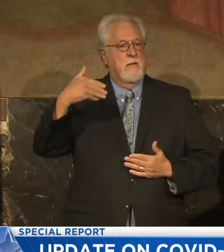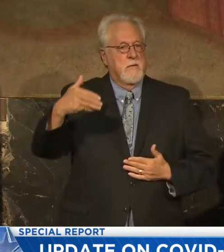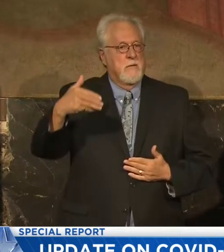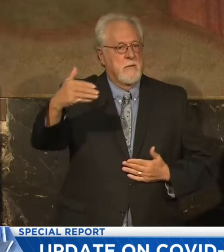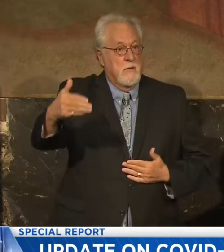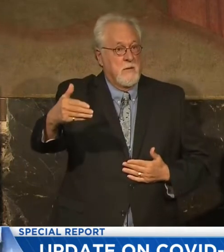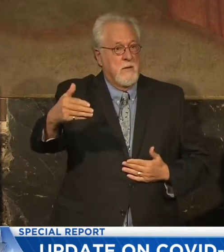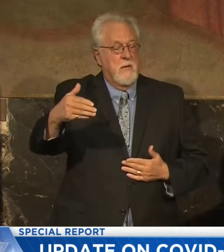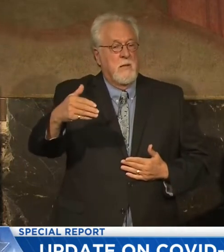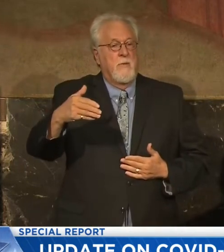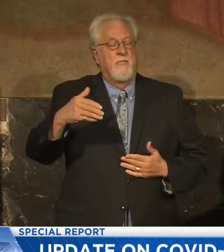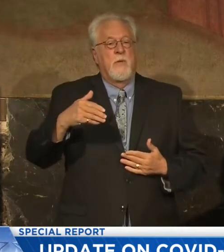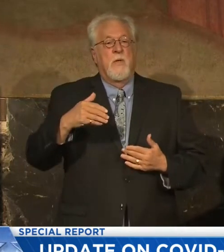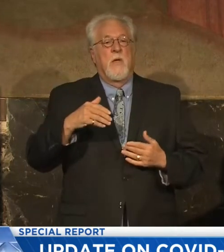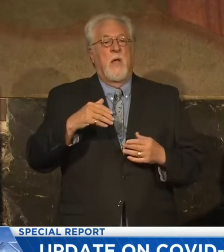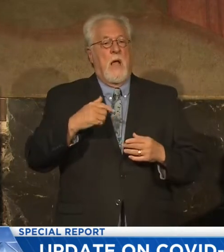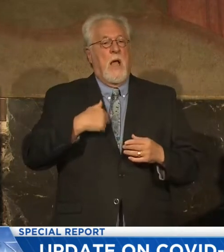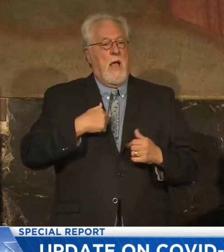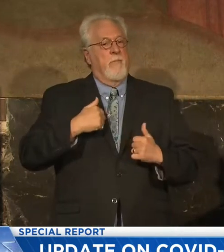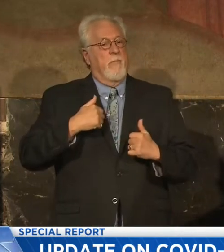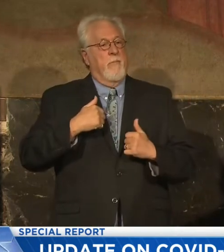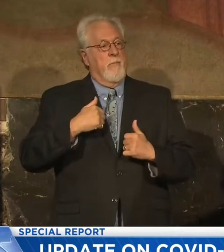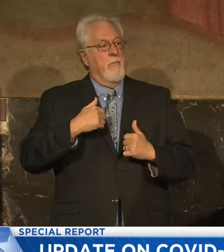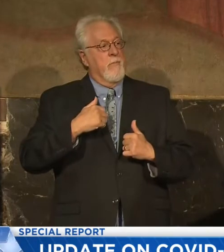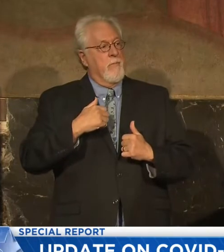PUBLIC HEALTH EMERGENCY STARTED. OBVIOUSLY THAT CAUSES US SOME